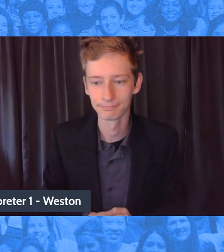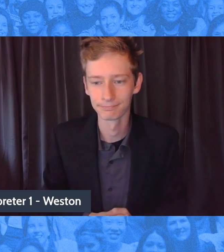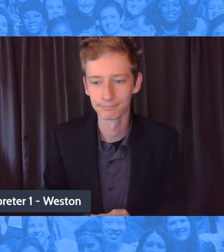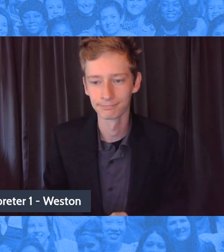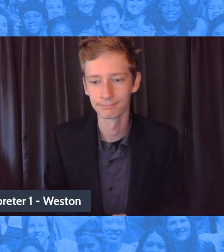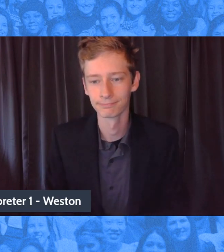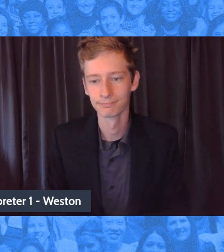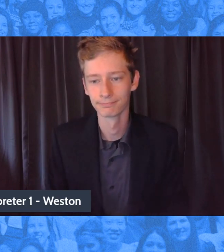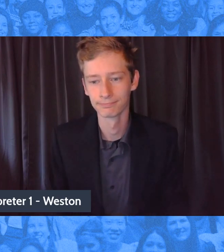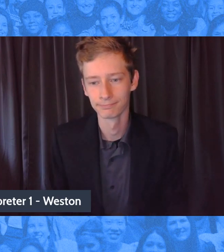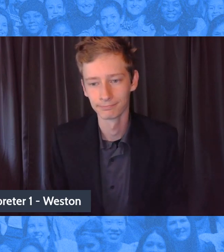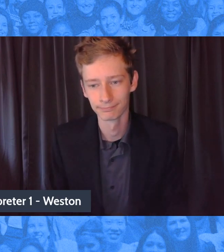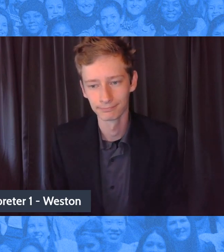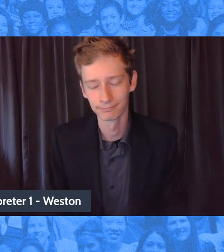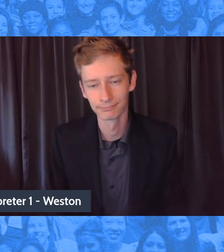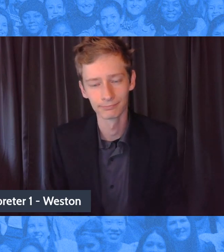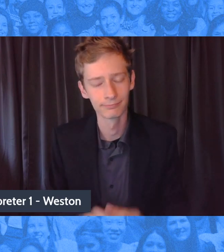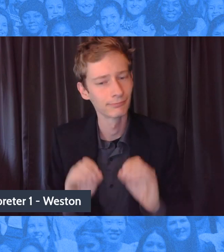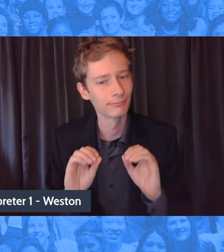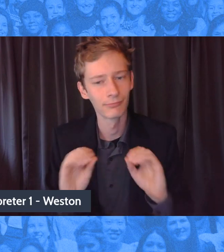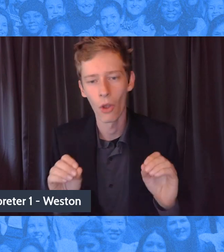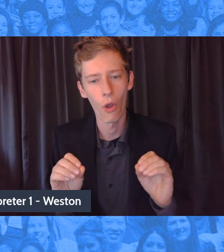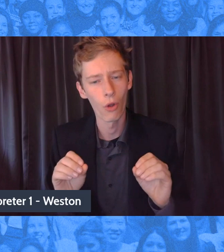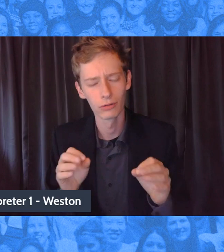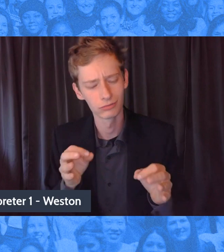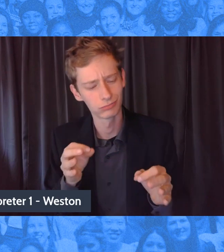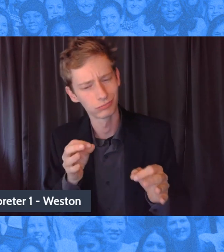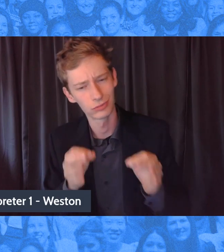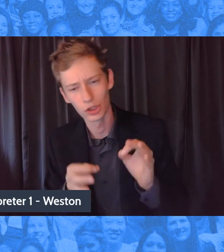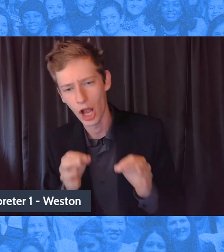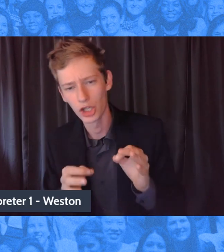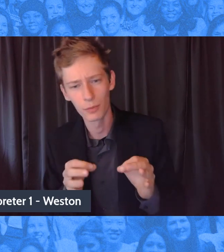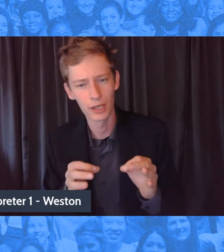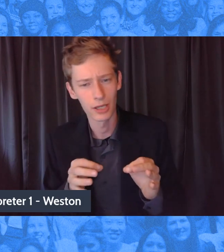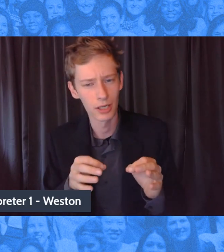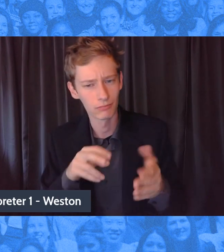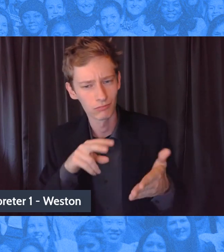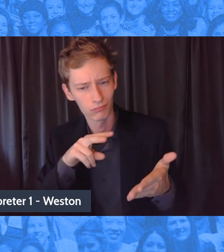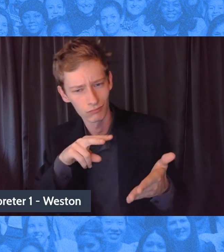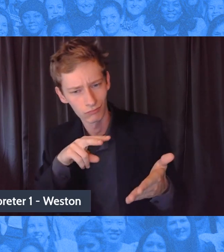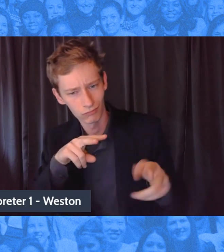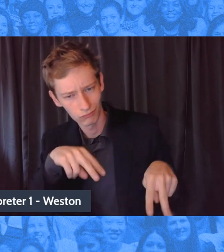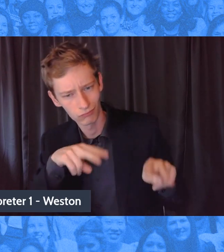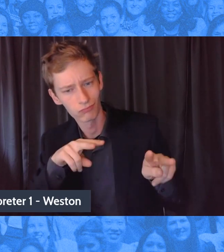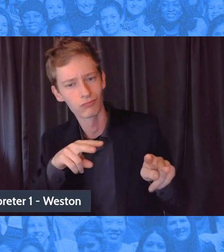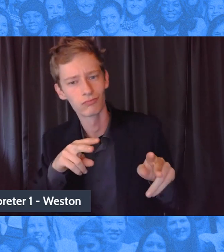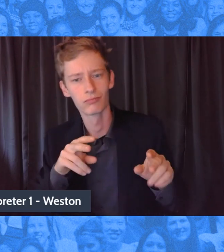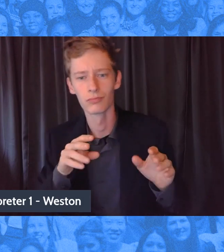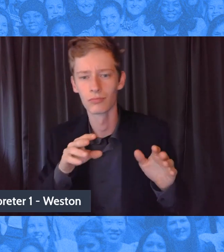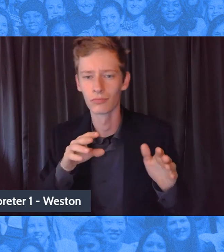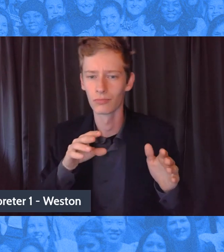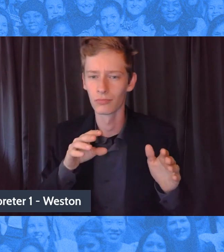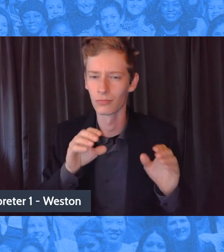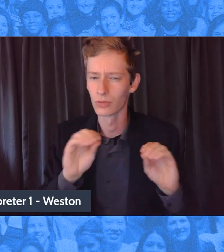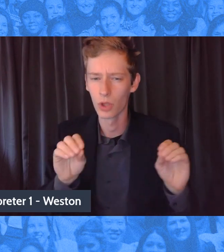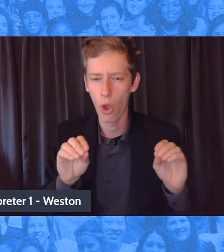without any judgment or assessment. There's no need in this moment to analyze